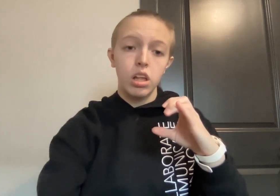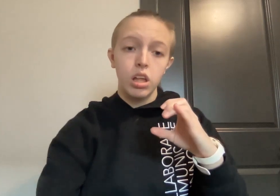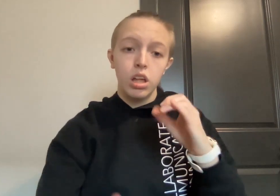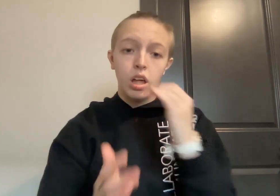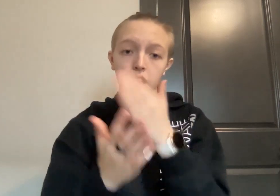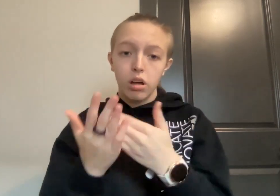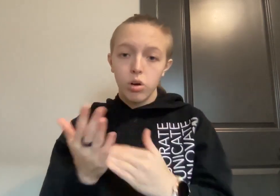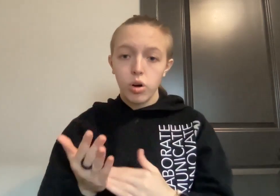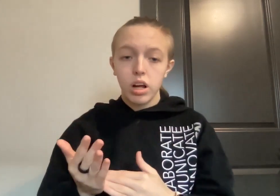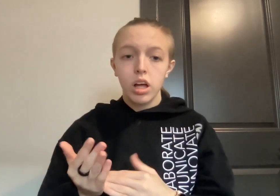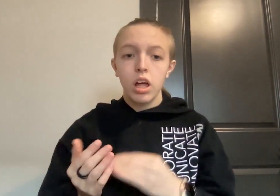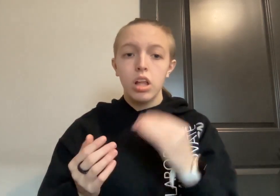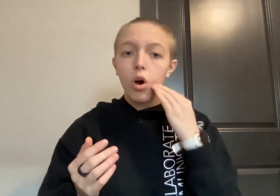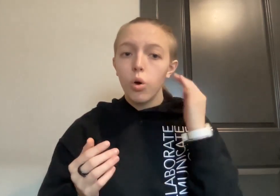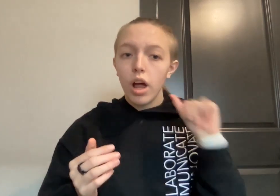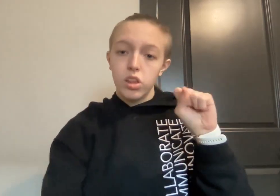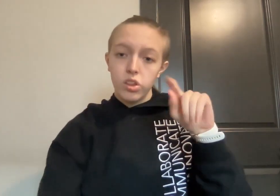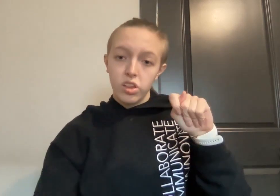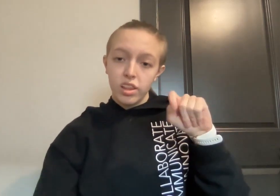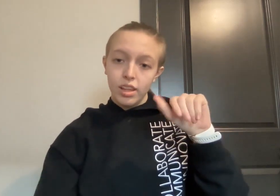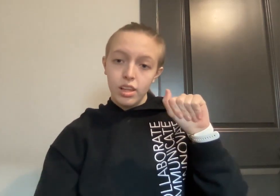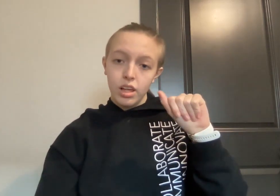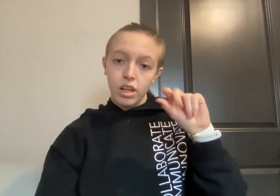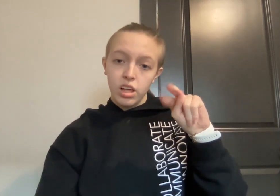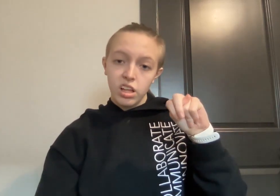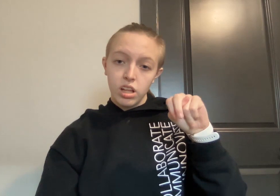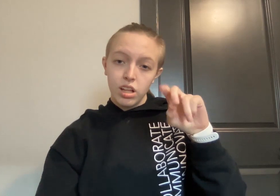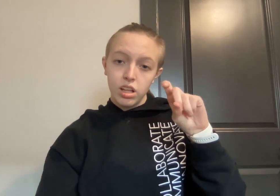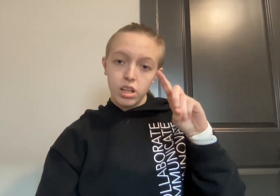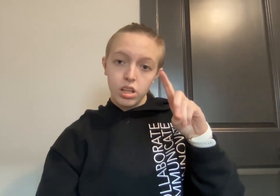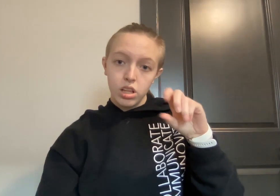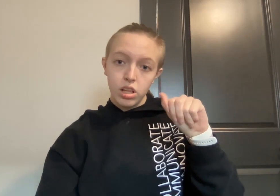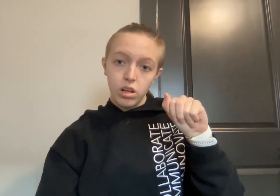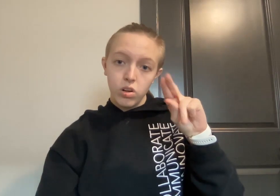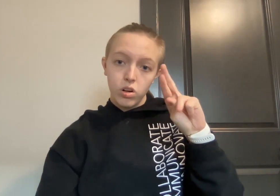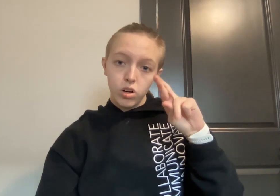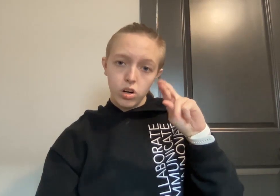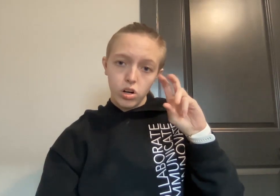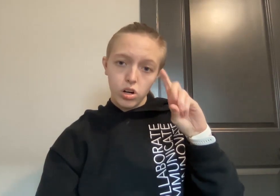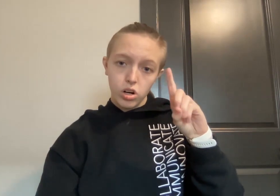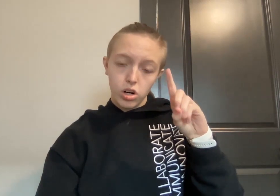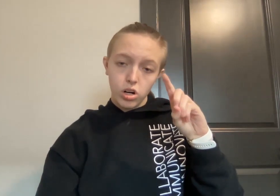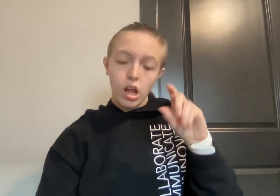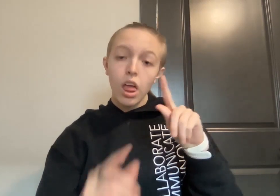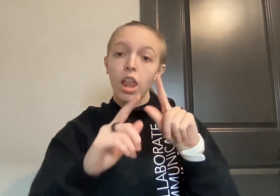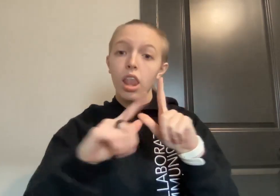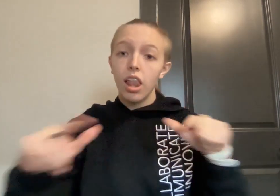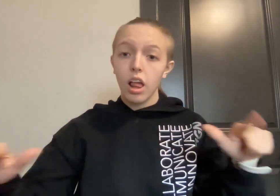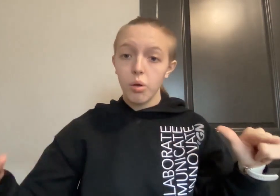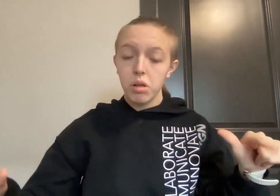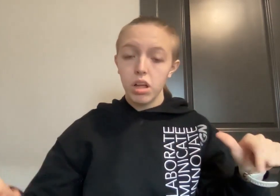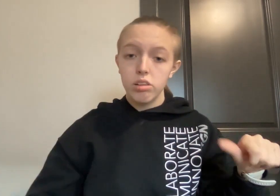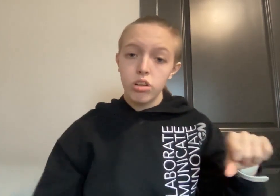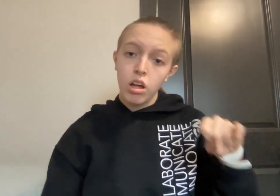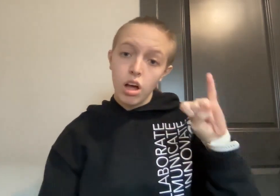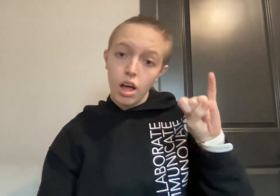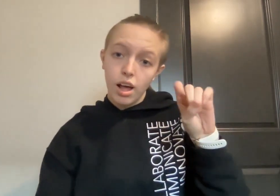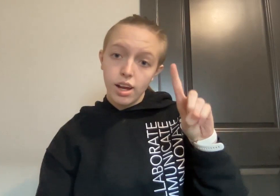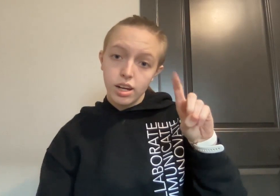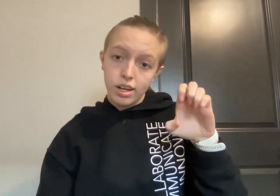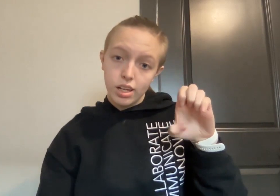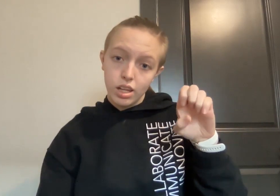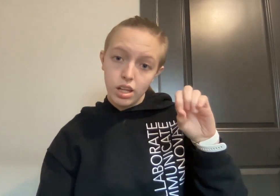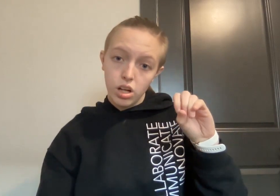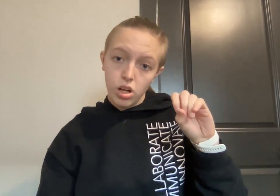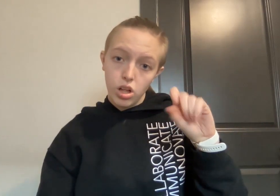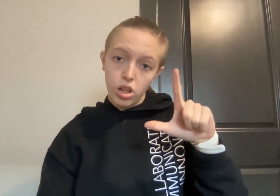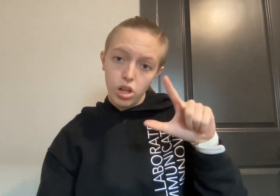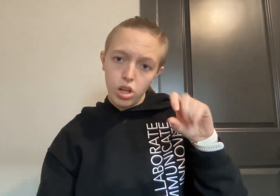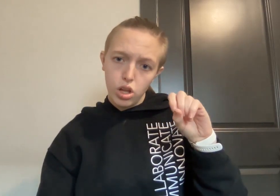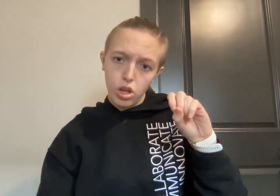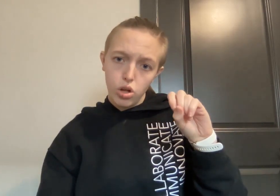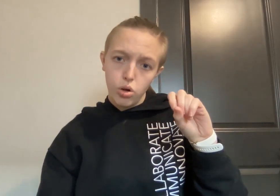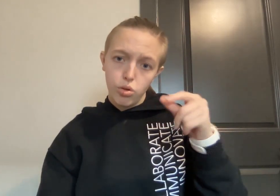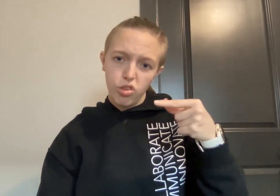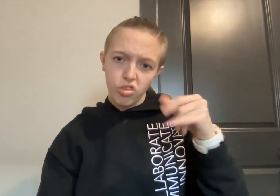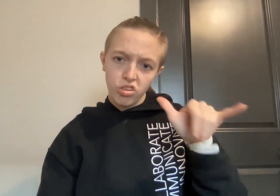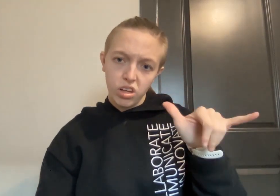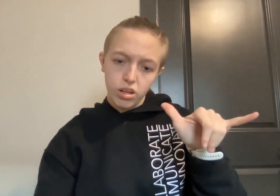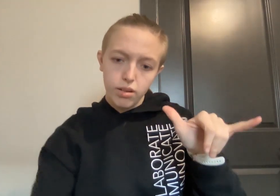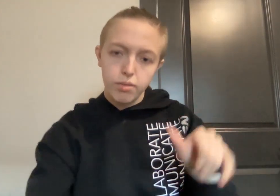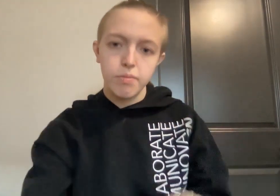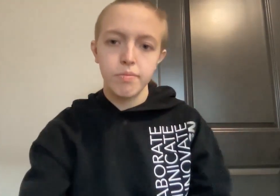category known as Standard Language Ideology